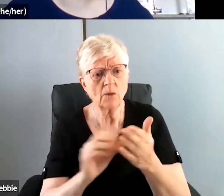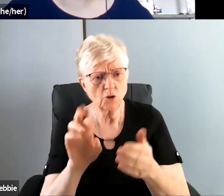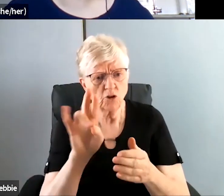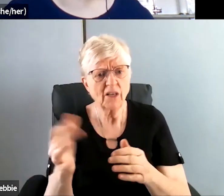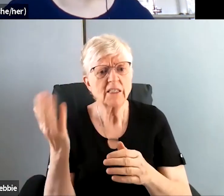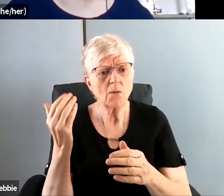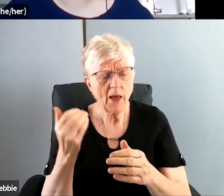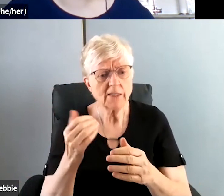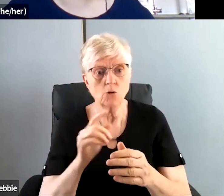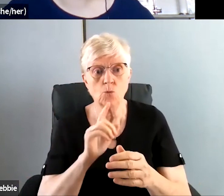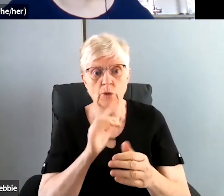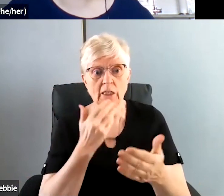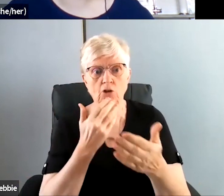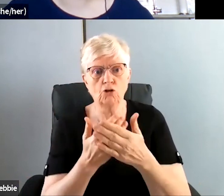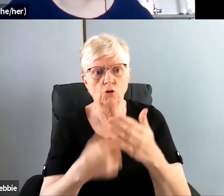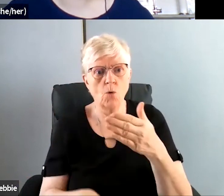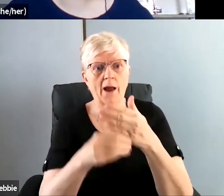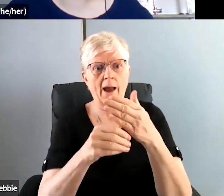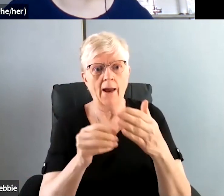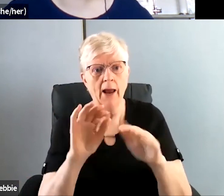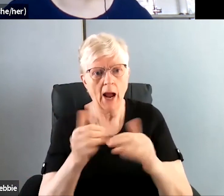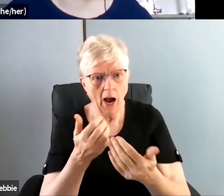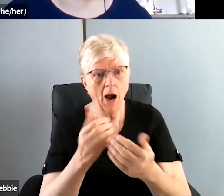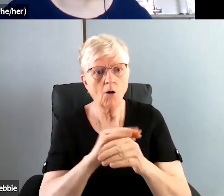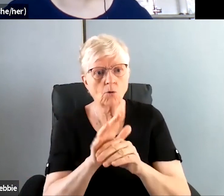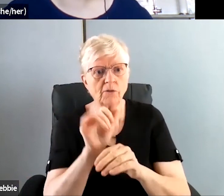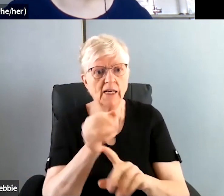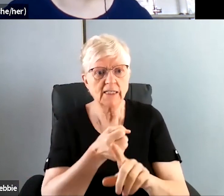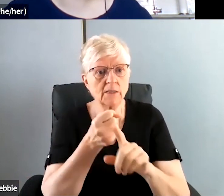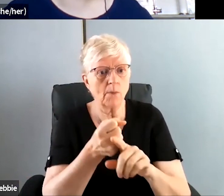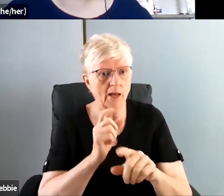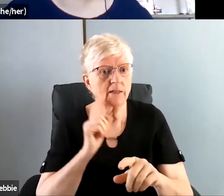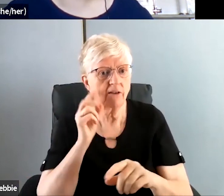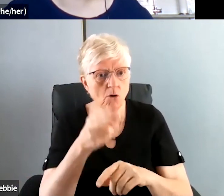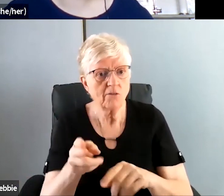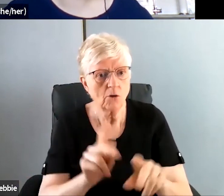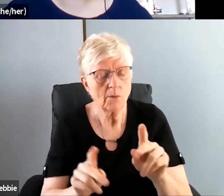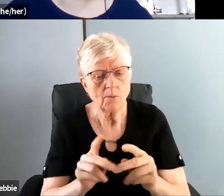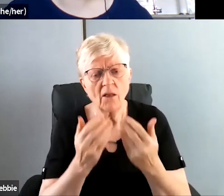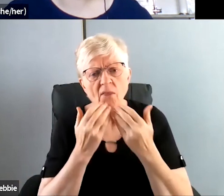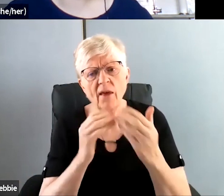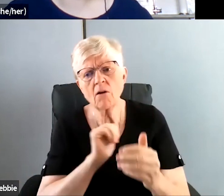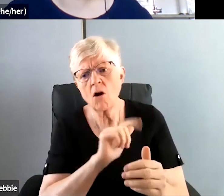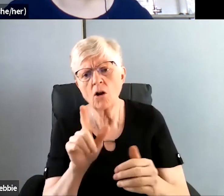IMPACTED THEM SO THIS IS VERY GOOD FOR OUR TEAM. AGAIN, WE WOULD LIKE TO THANK EVERYONE FOR THEIR ATTENDANCE